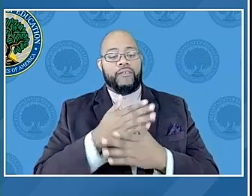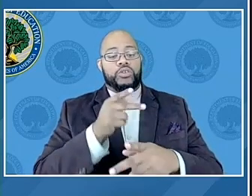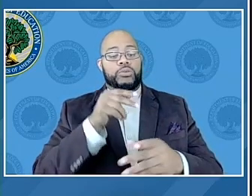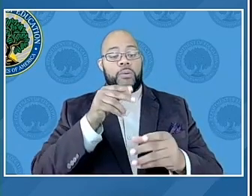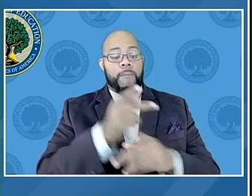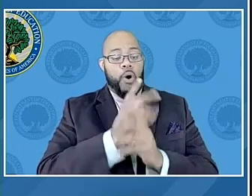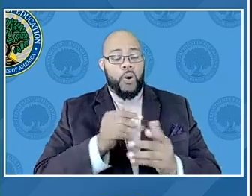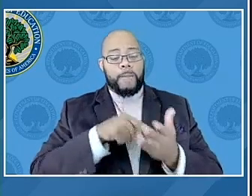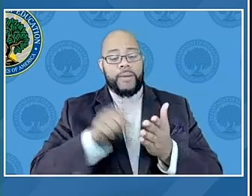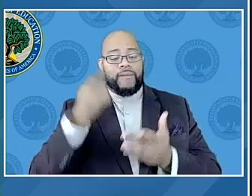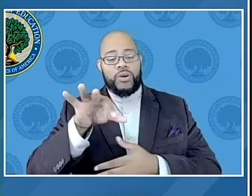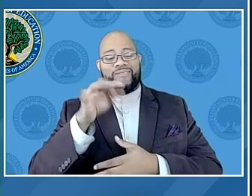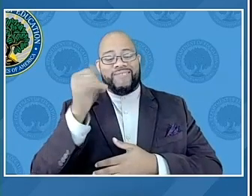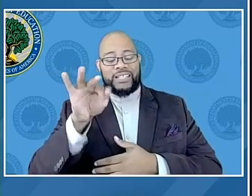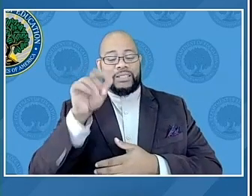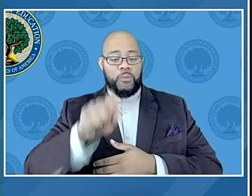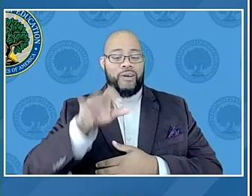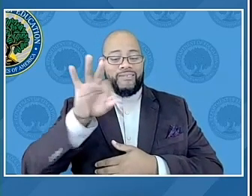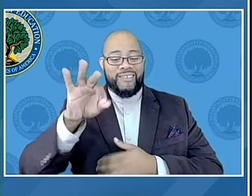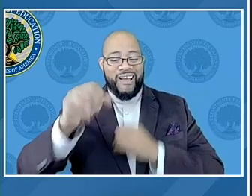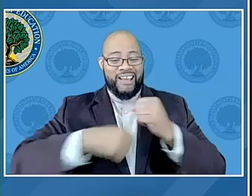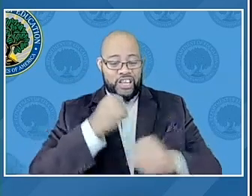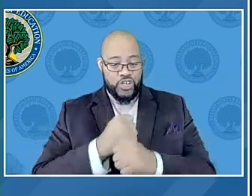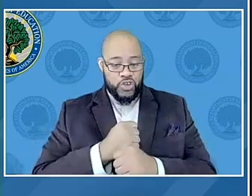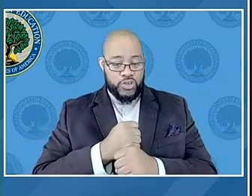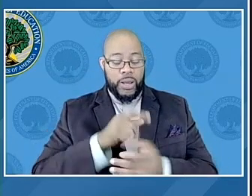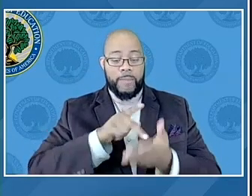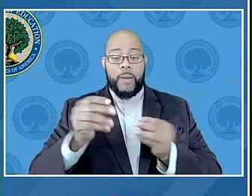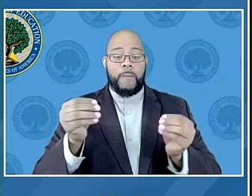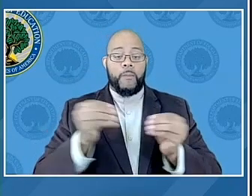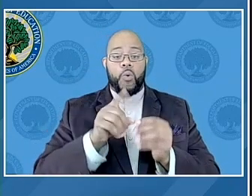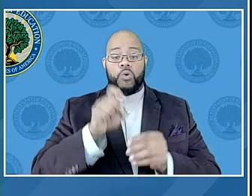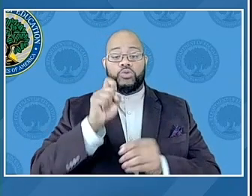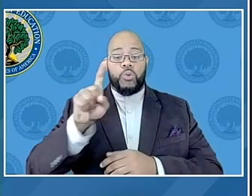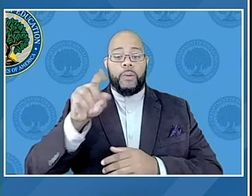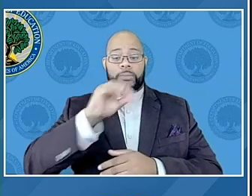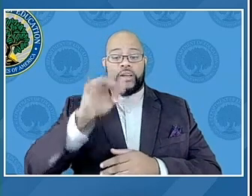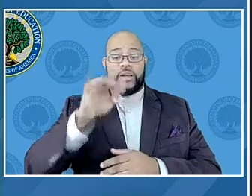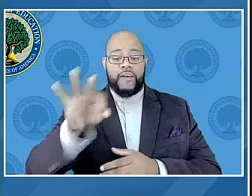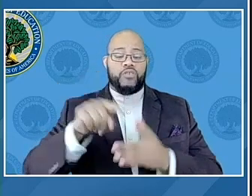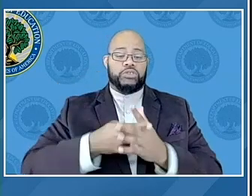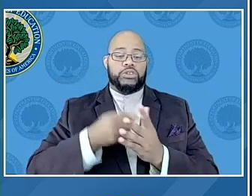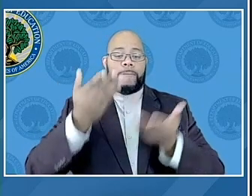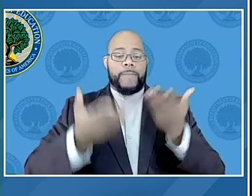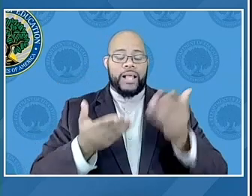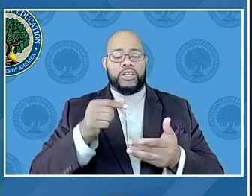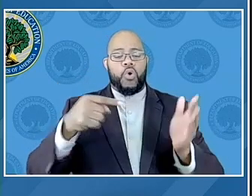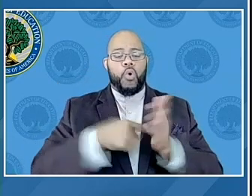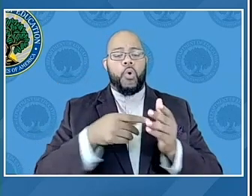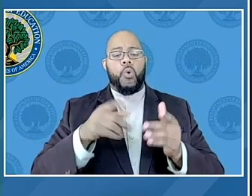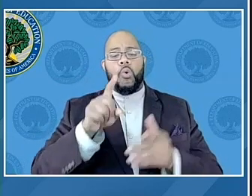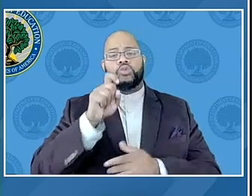19.9 years, paid 101 percent of their original balance, and owes 125 percent.